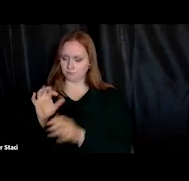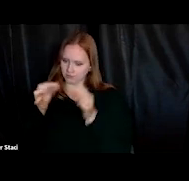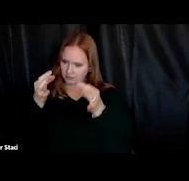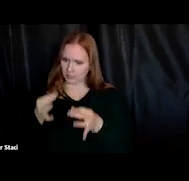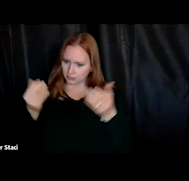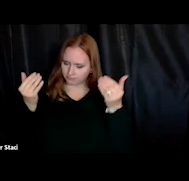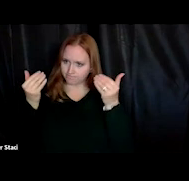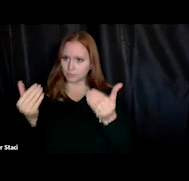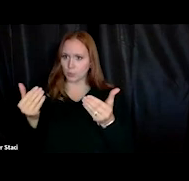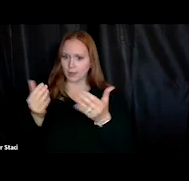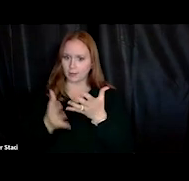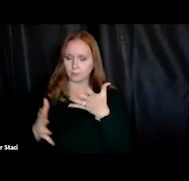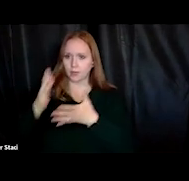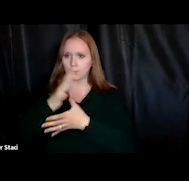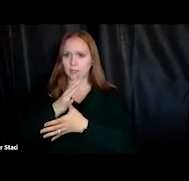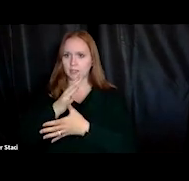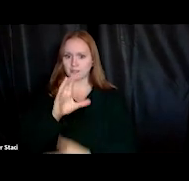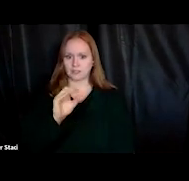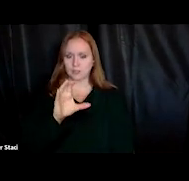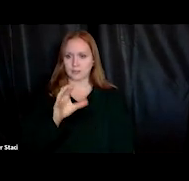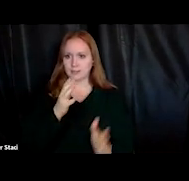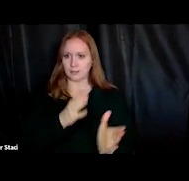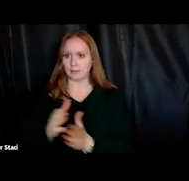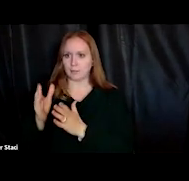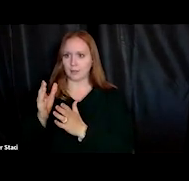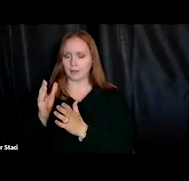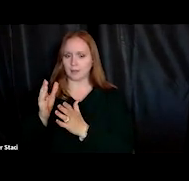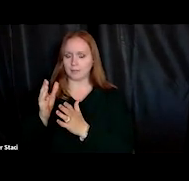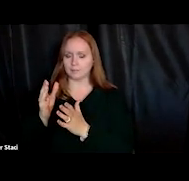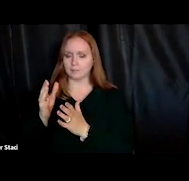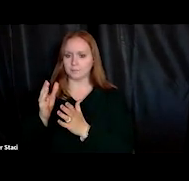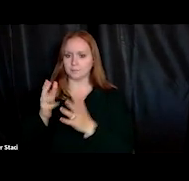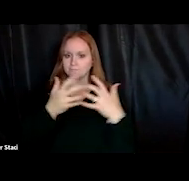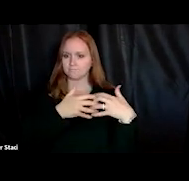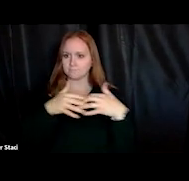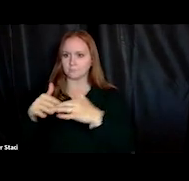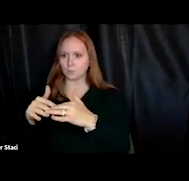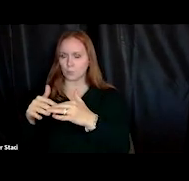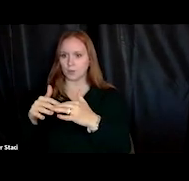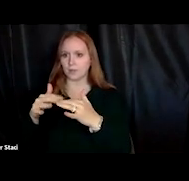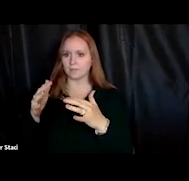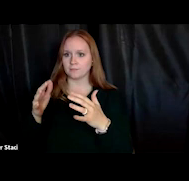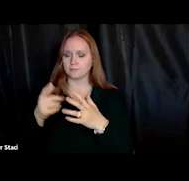of our CoC plan into our annual competition processes on an annual basis.